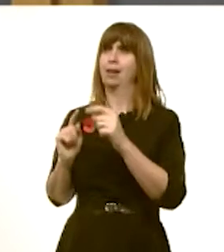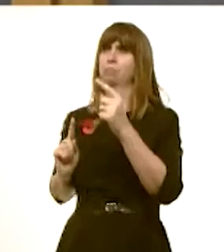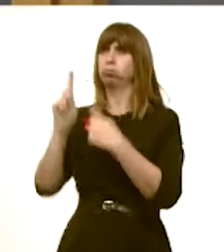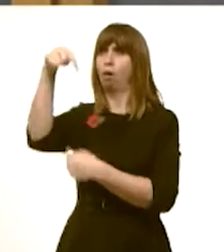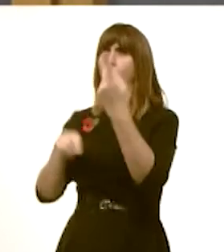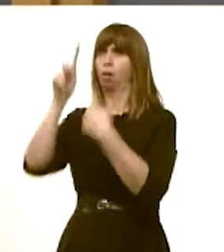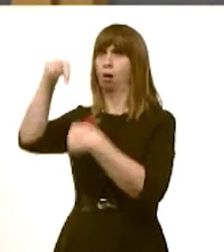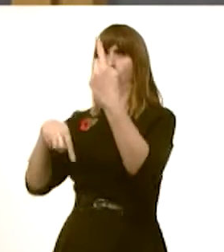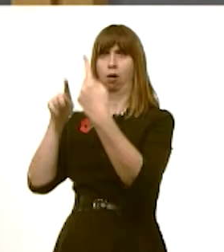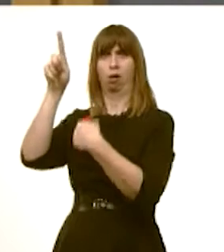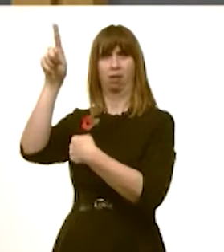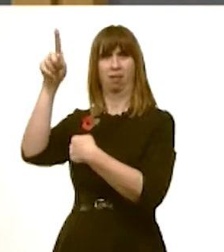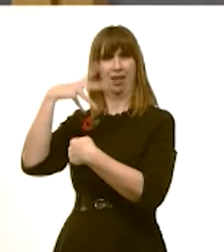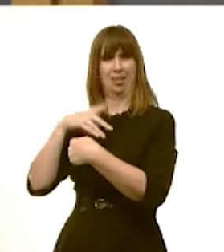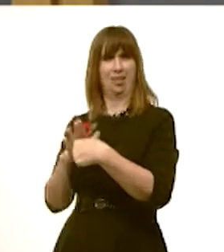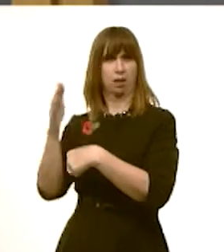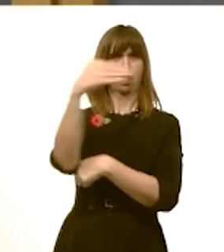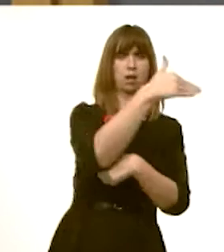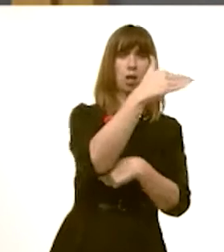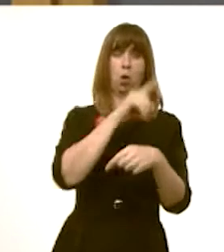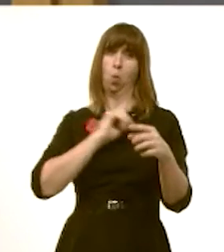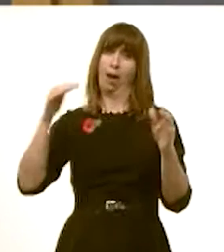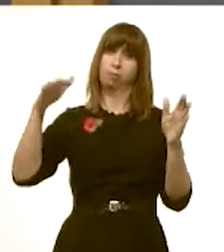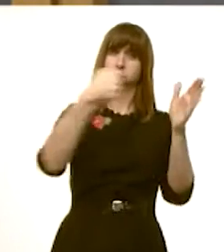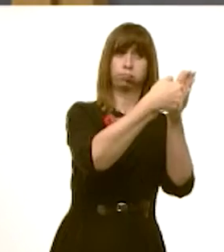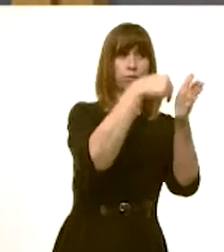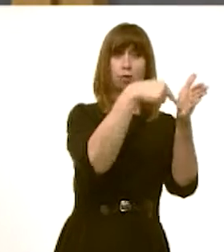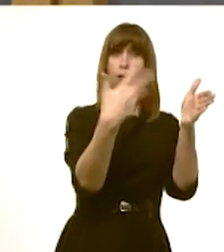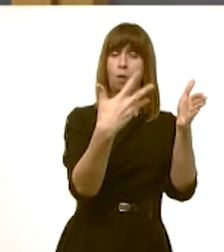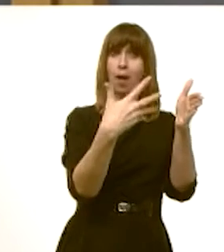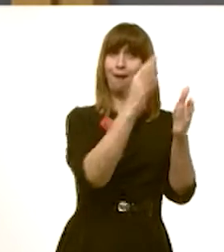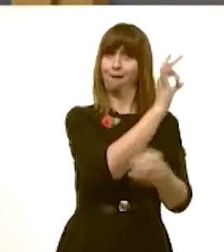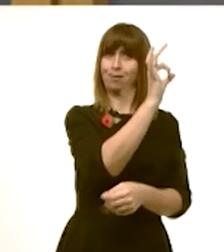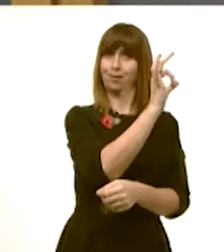the people of Ynys MÙn who are at the end of the line, and it is an important link to Ireland as well, of course.